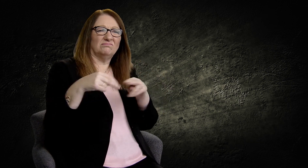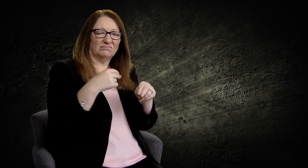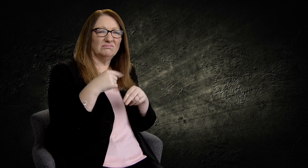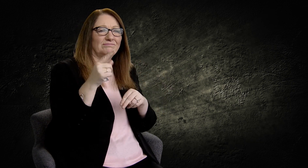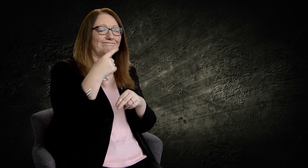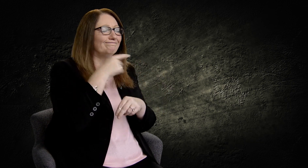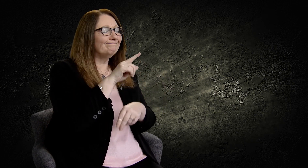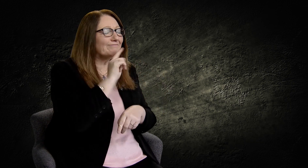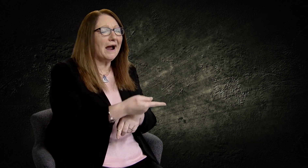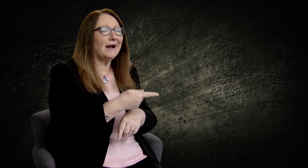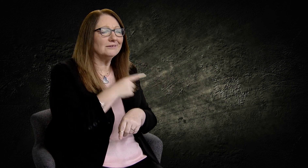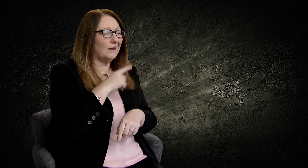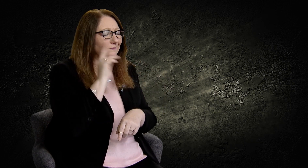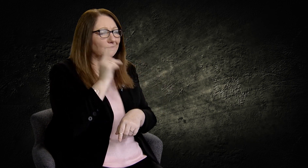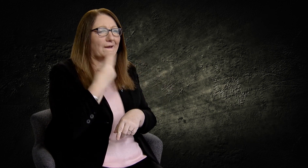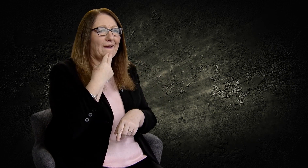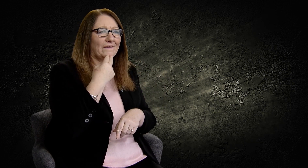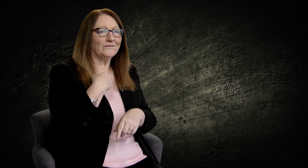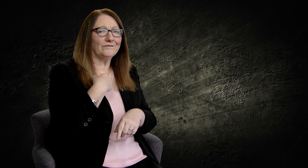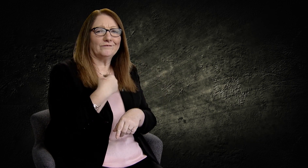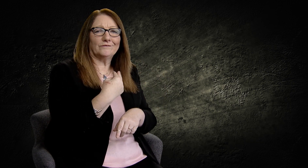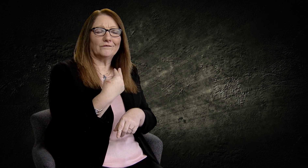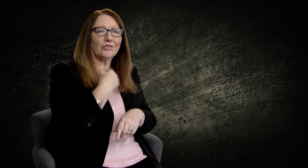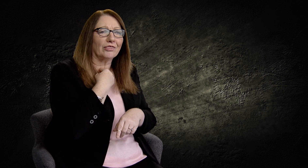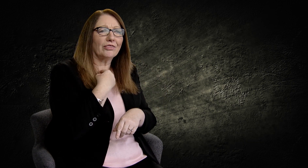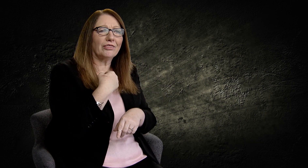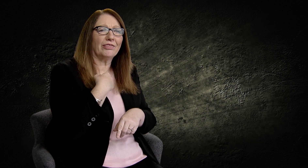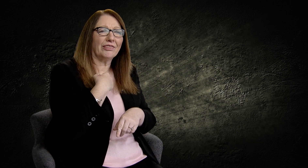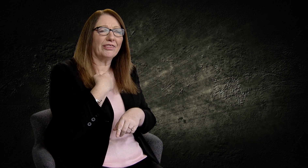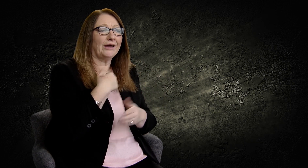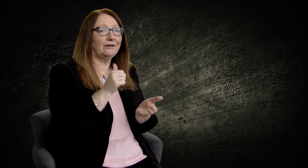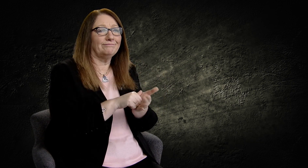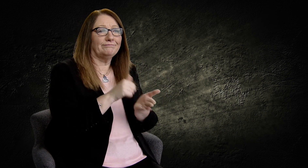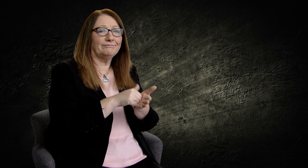but I was told, "You can't, you're Deaf!" I was so disappointed.